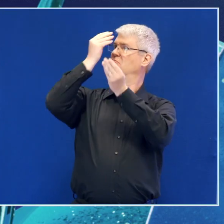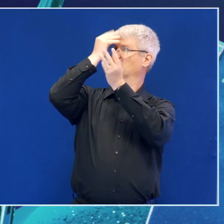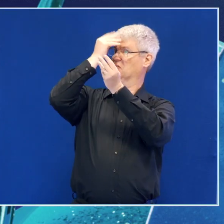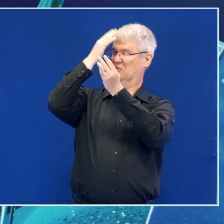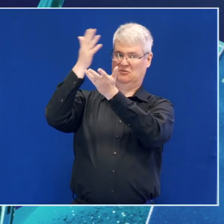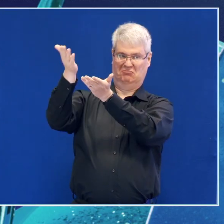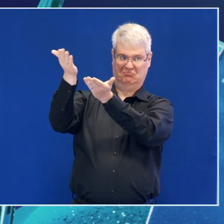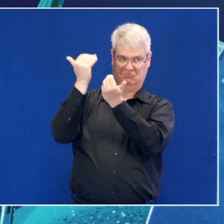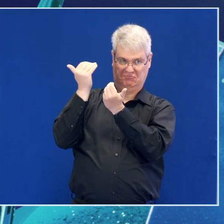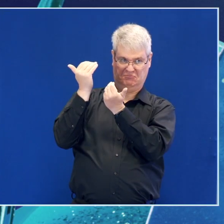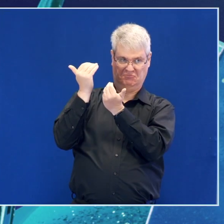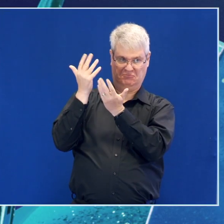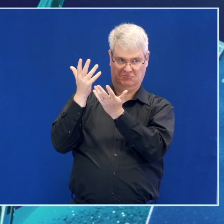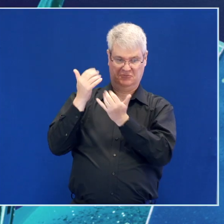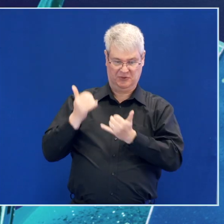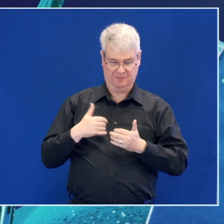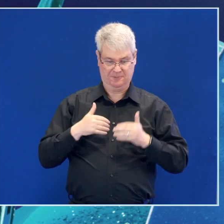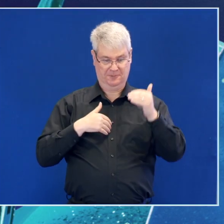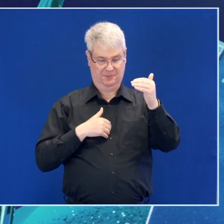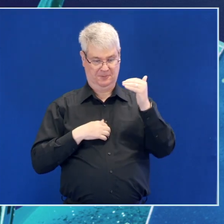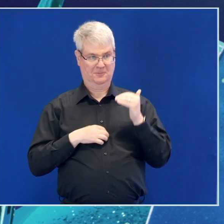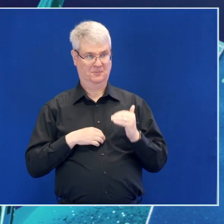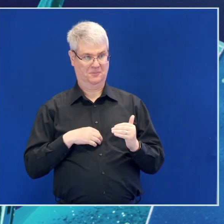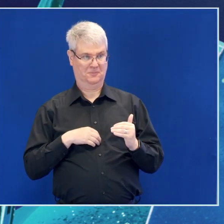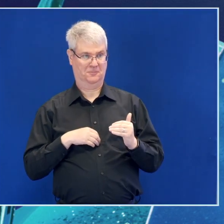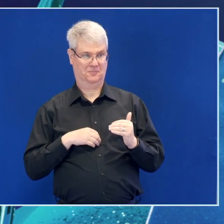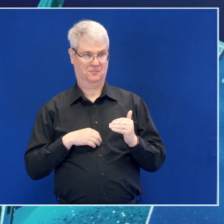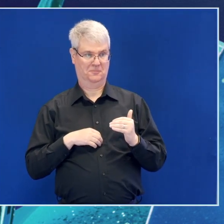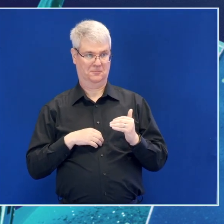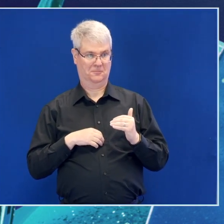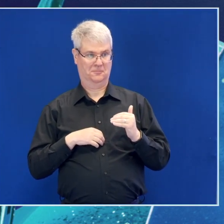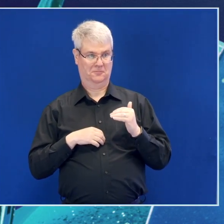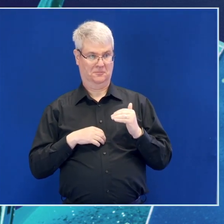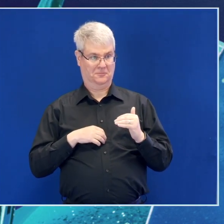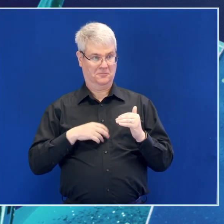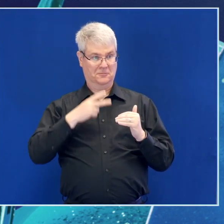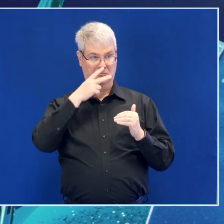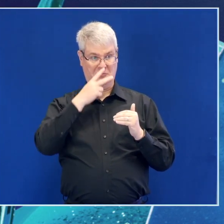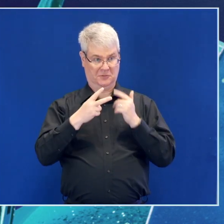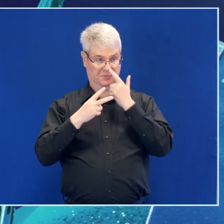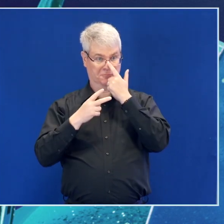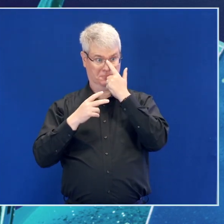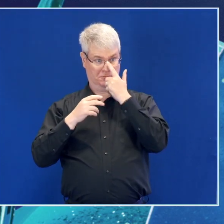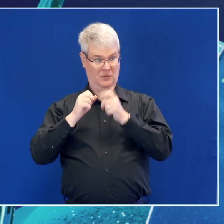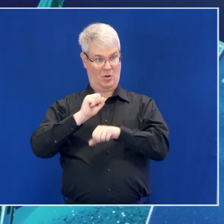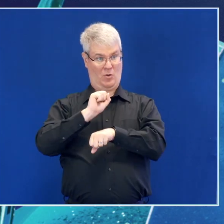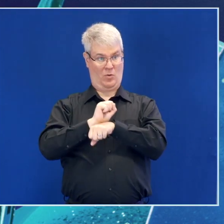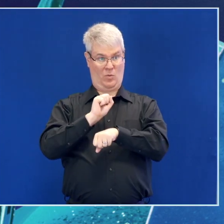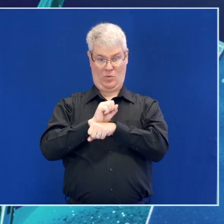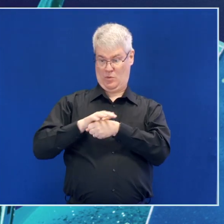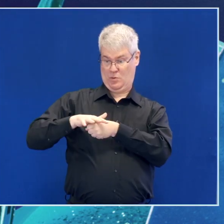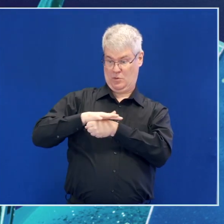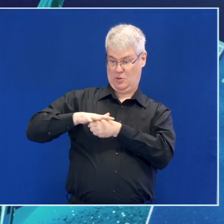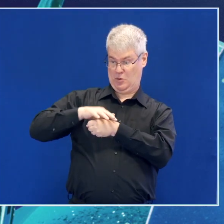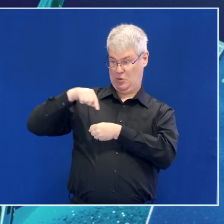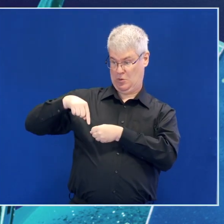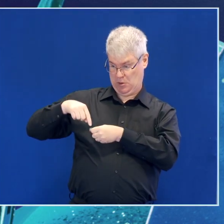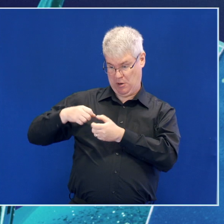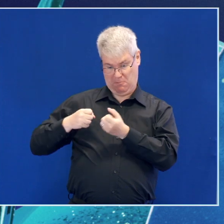So quick summary, workplaces can support neurodivergent employees by creating environments that are flexible, respectful,